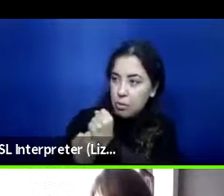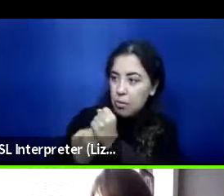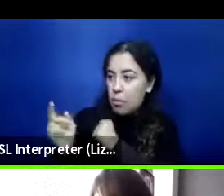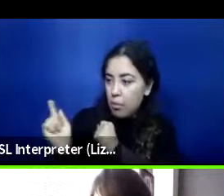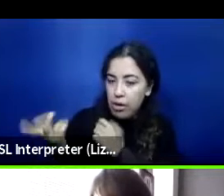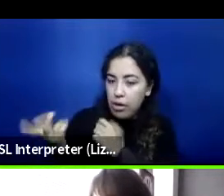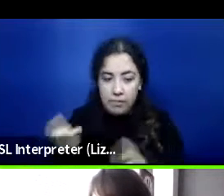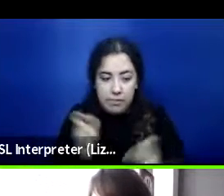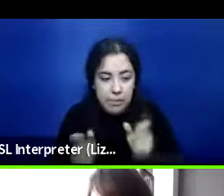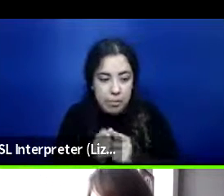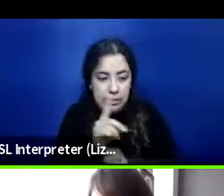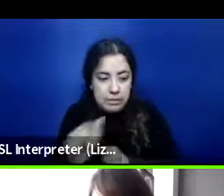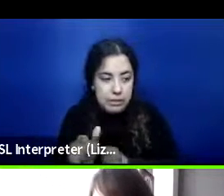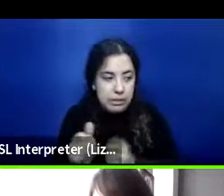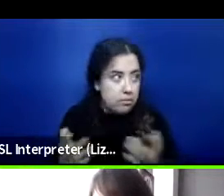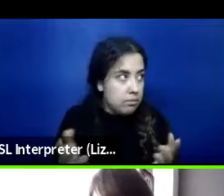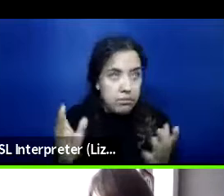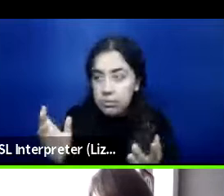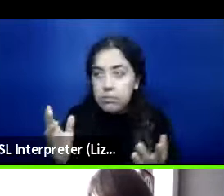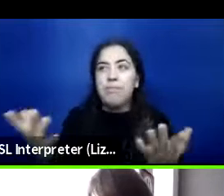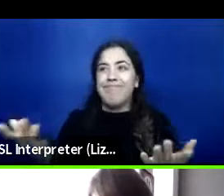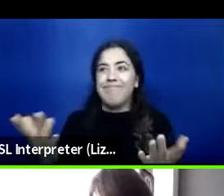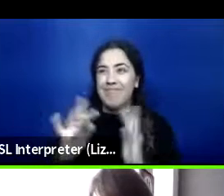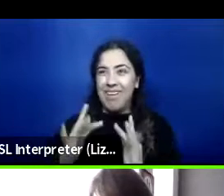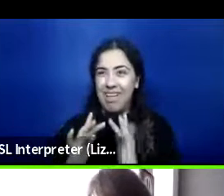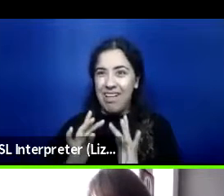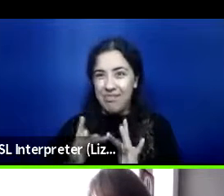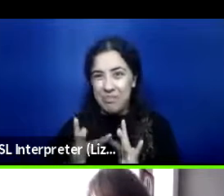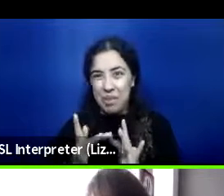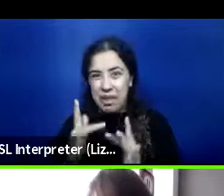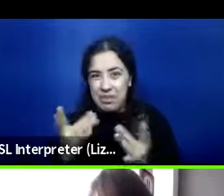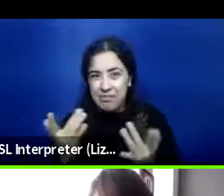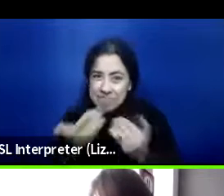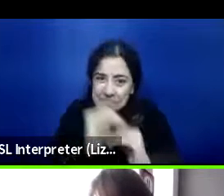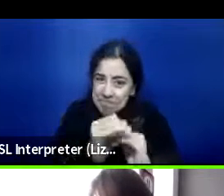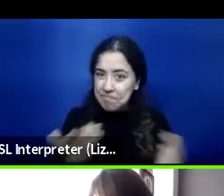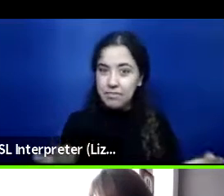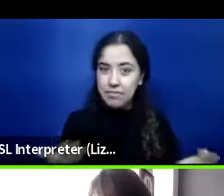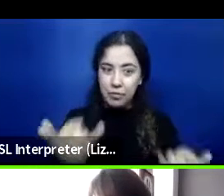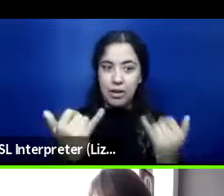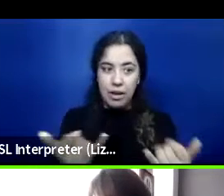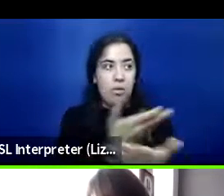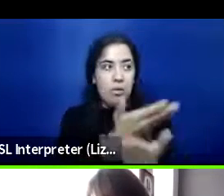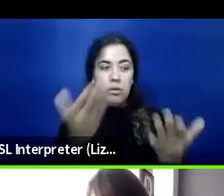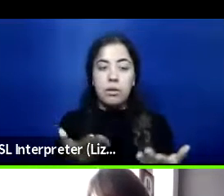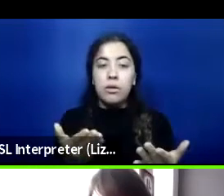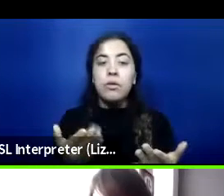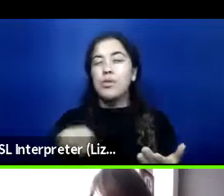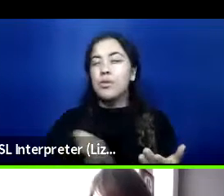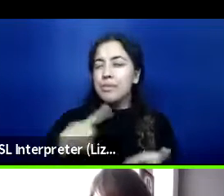So I think until we start talking also about the digital divide that pierce our community,